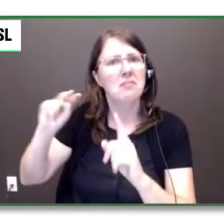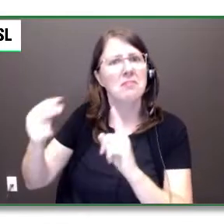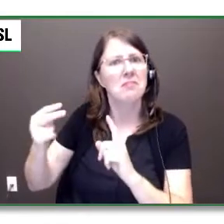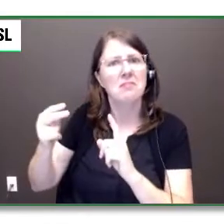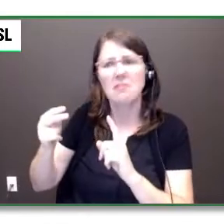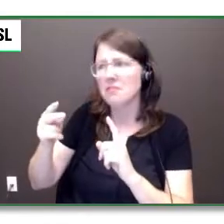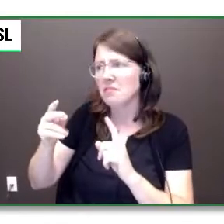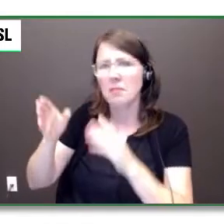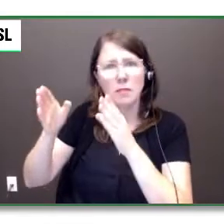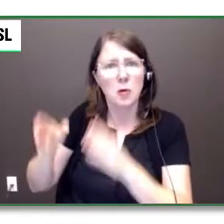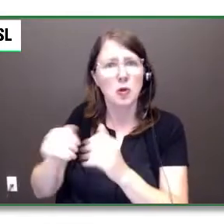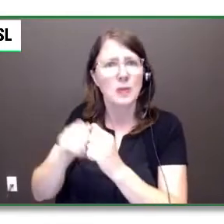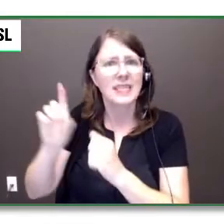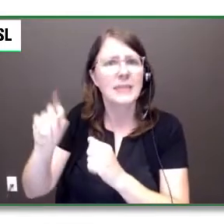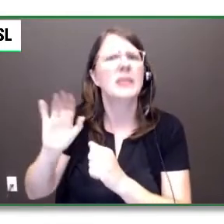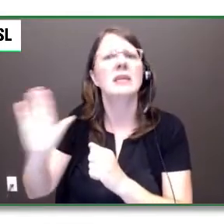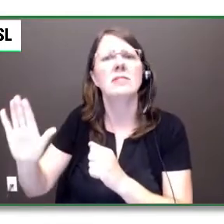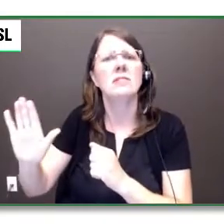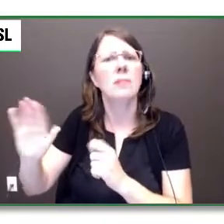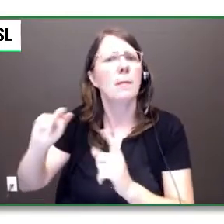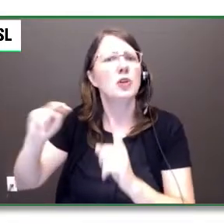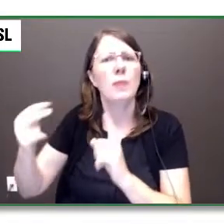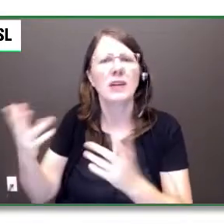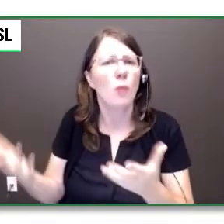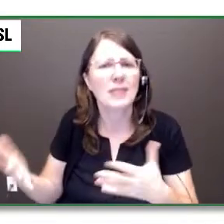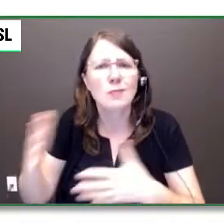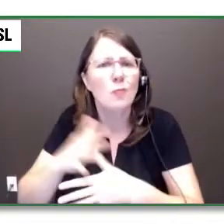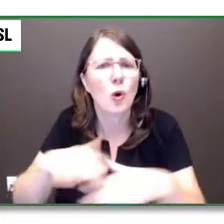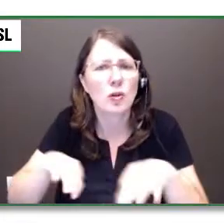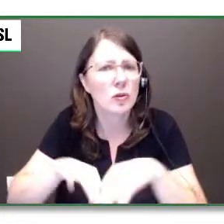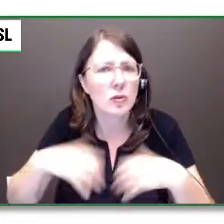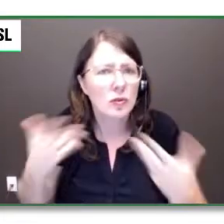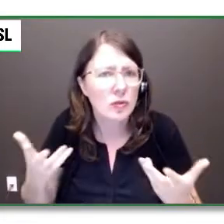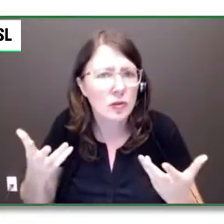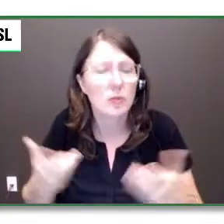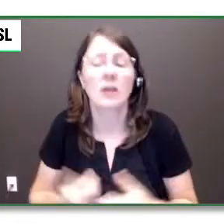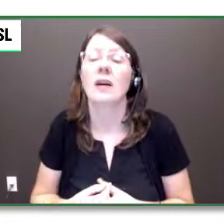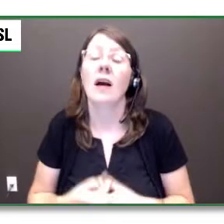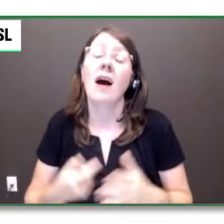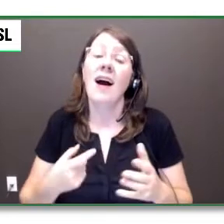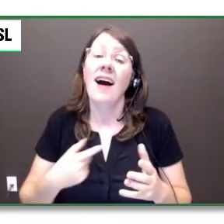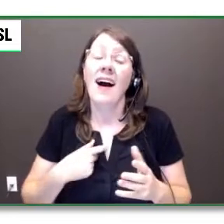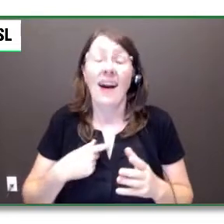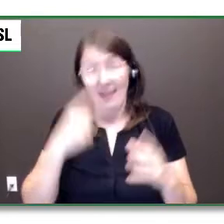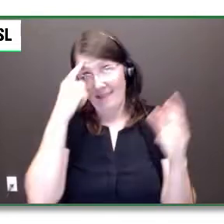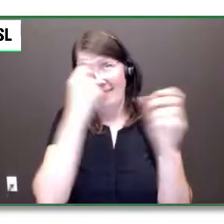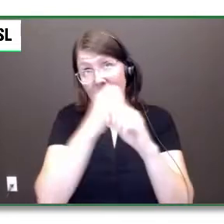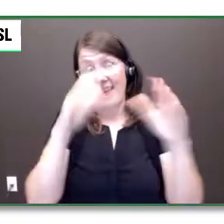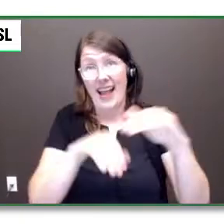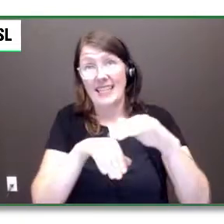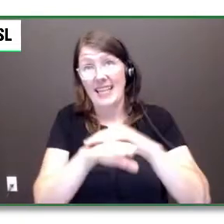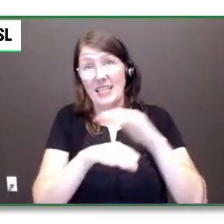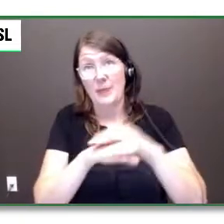think of accessibility as similar to a game where you have a referee. If I don't